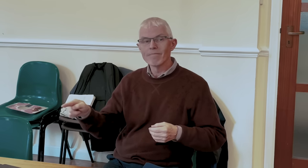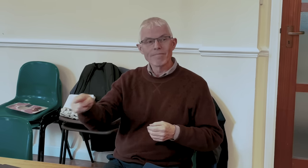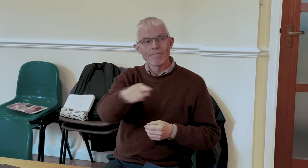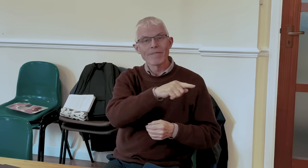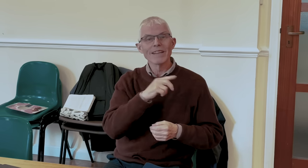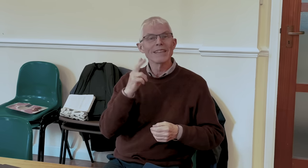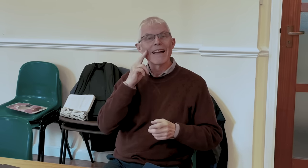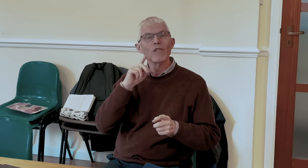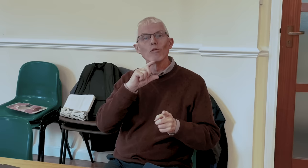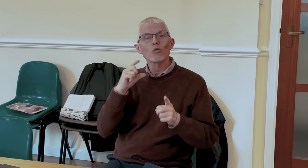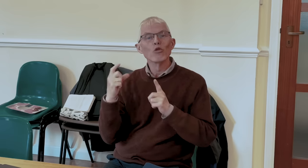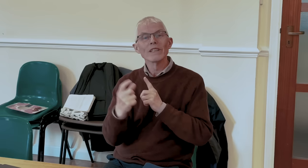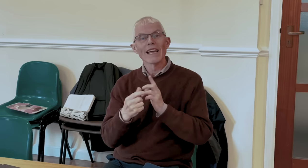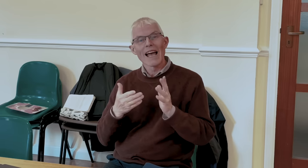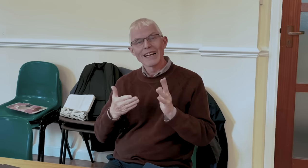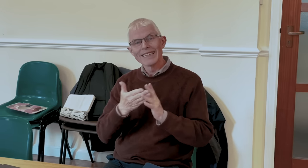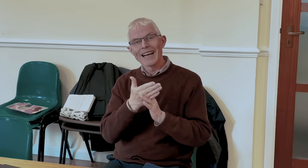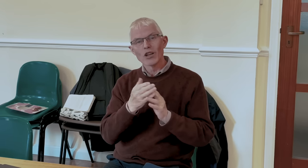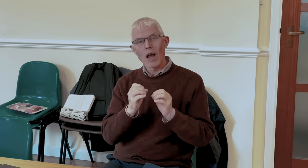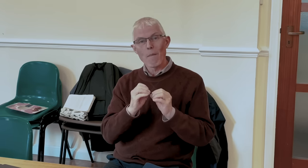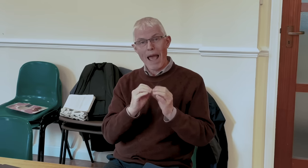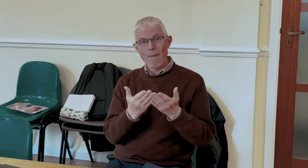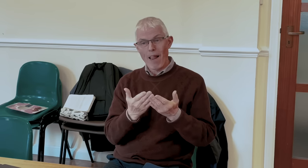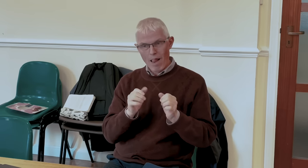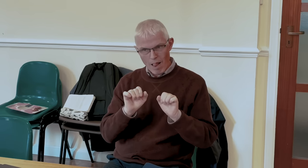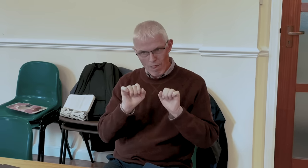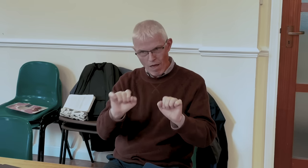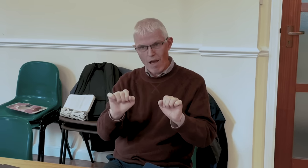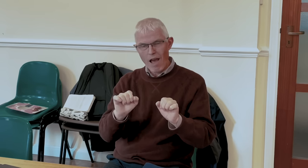with access to the Bible in their language, BSL.